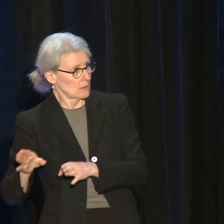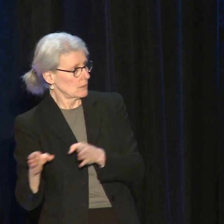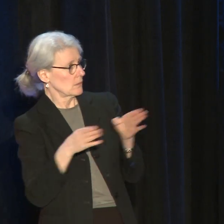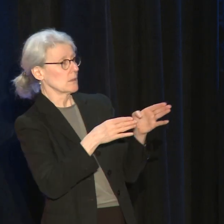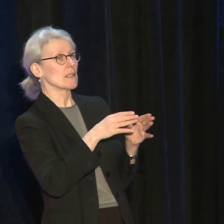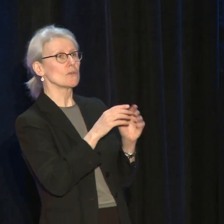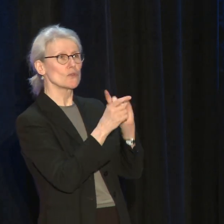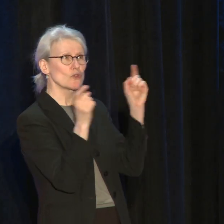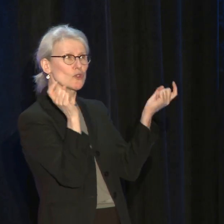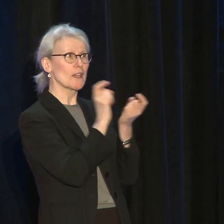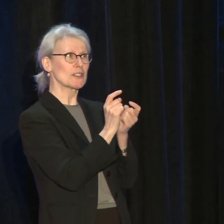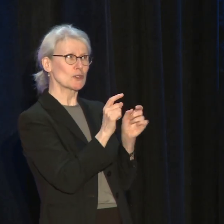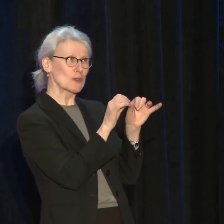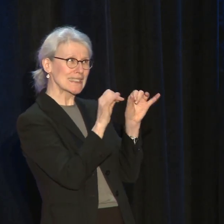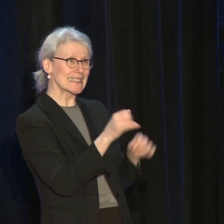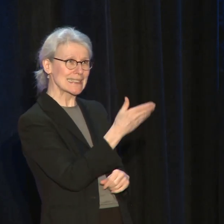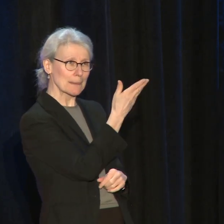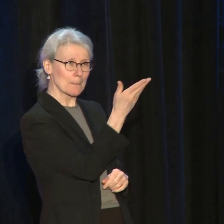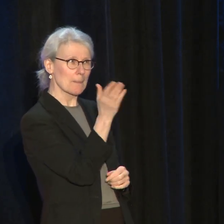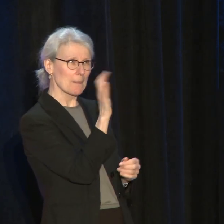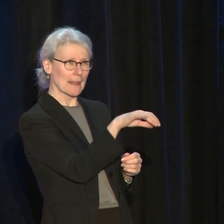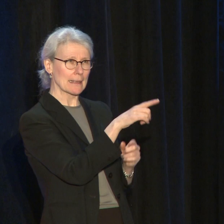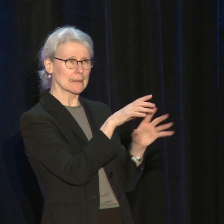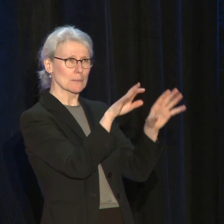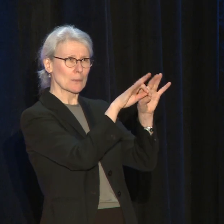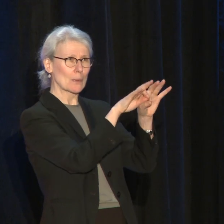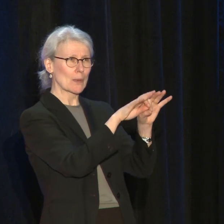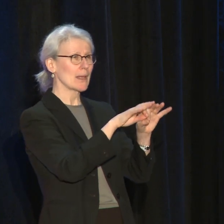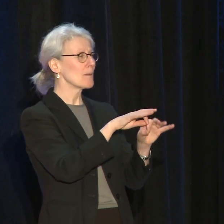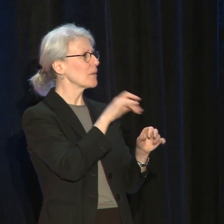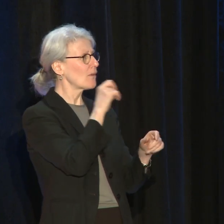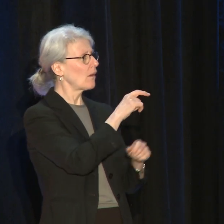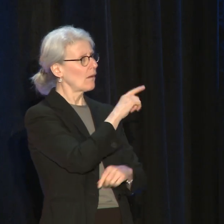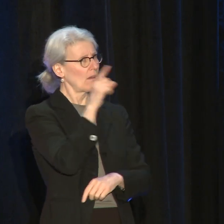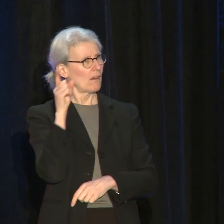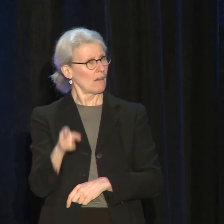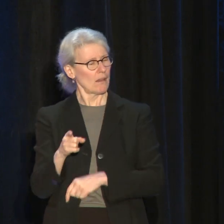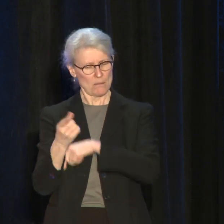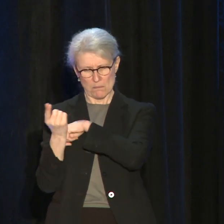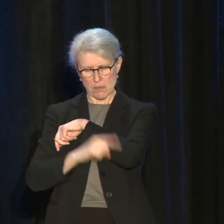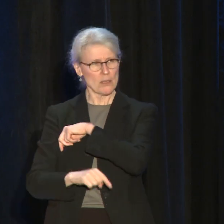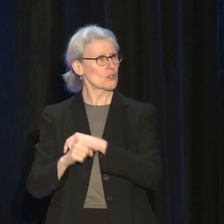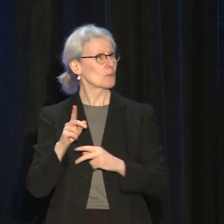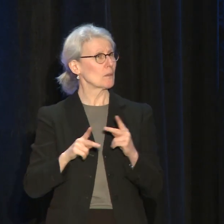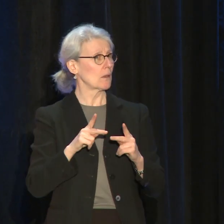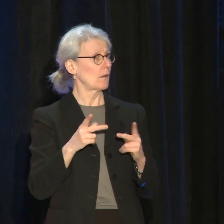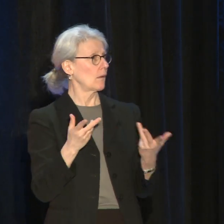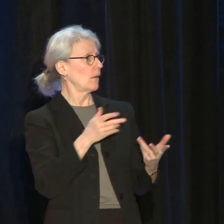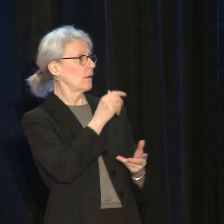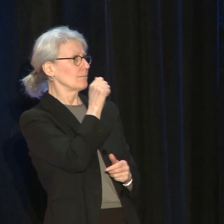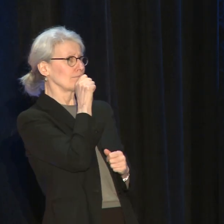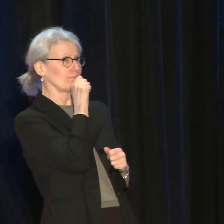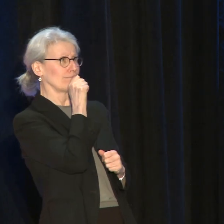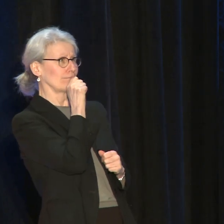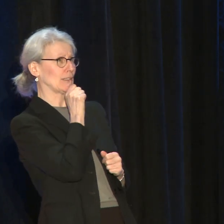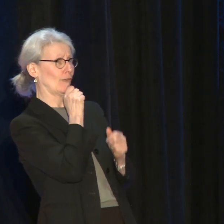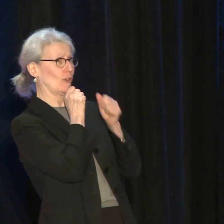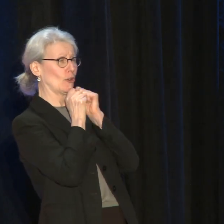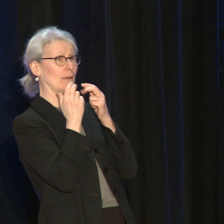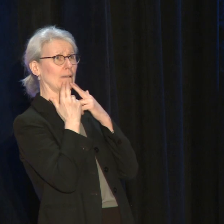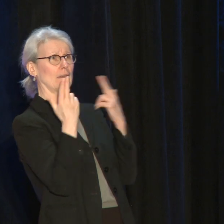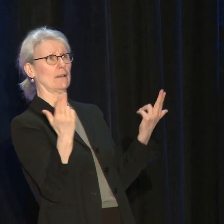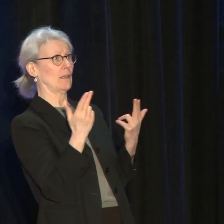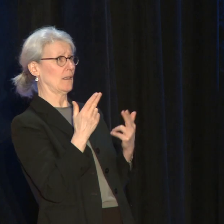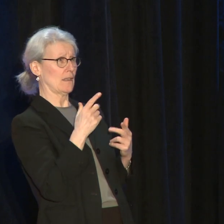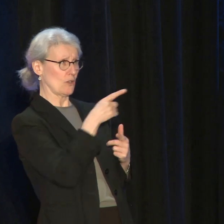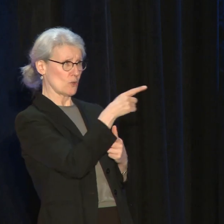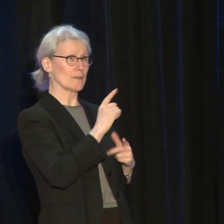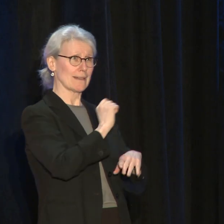truly meet human needs, and instead to punish the people who suffer the most from inequality and